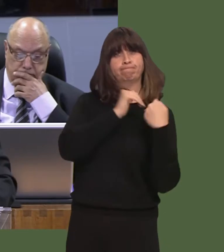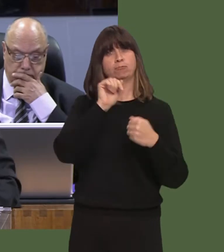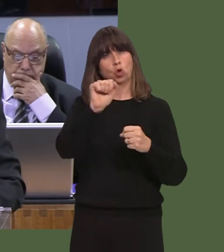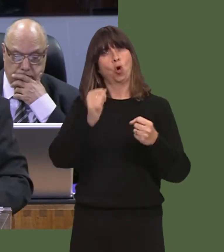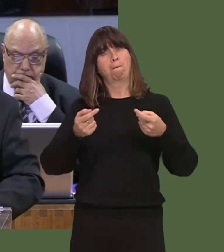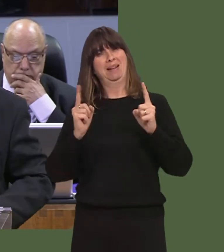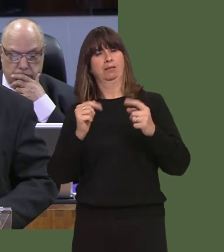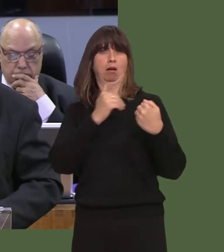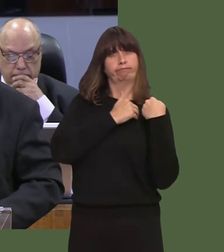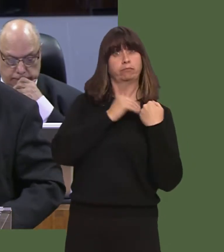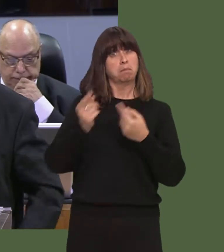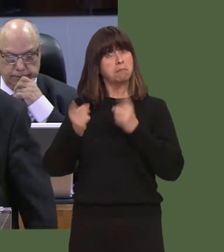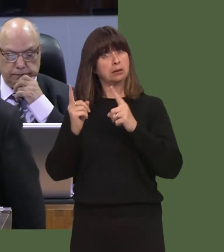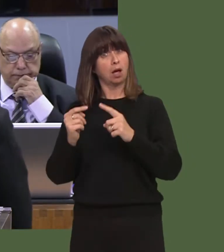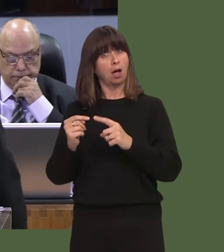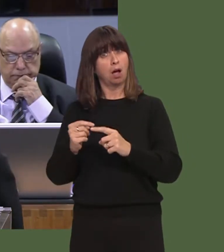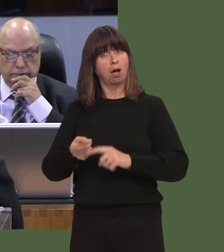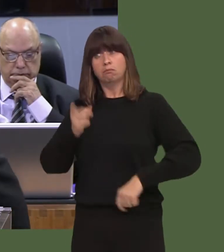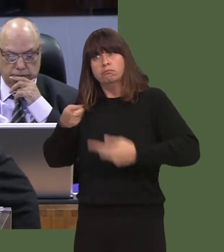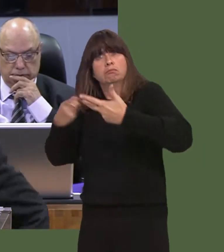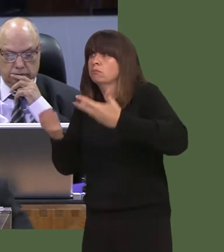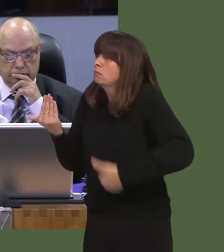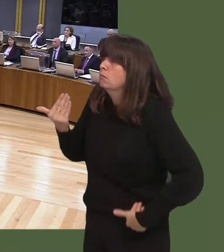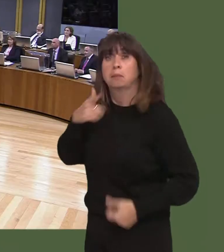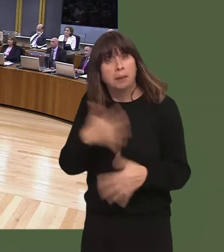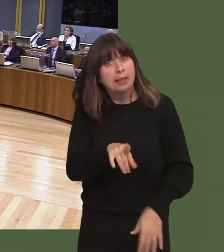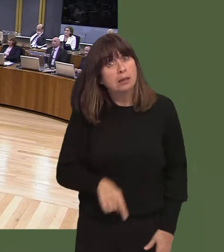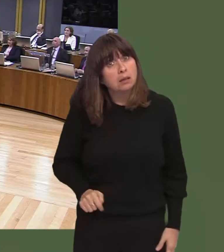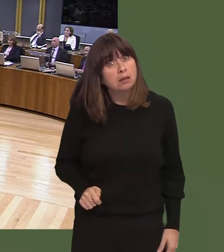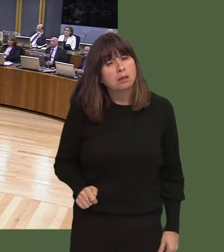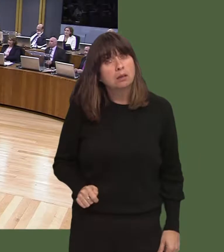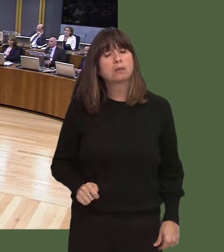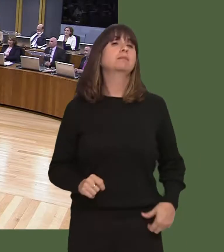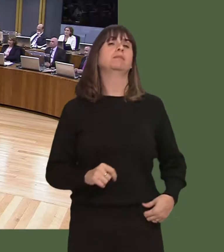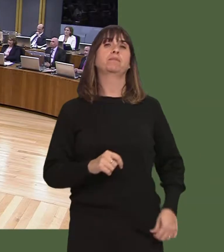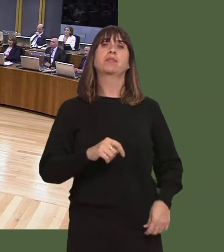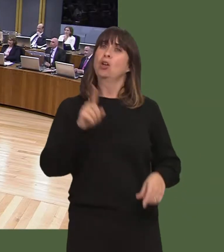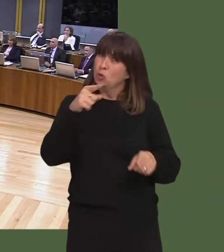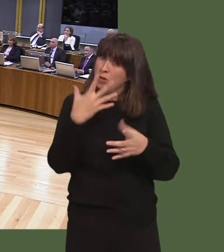How is your Minister being held accountable for what's gone wrong? Carwyn Jones AM: So, this is about pheasant shooting now, is it?